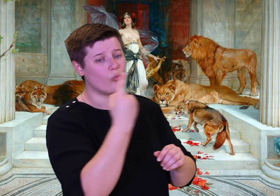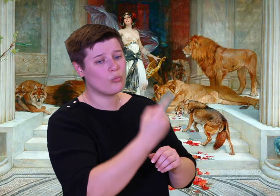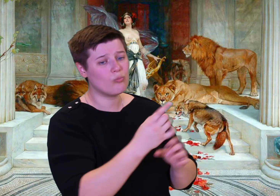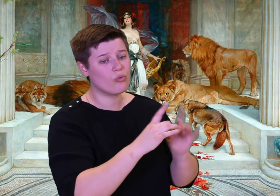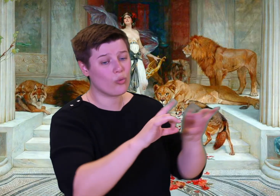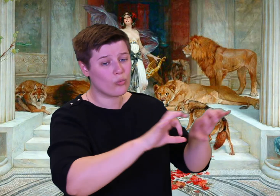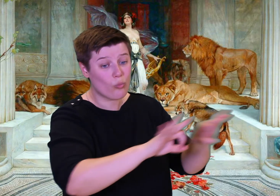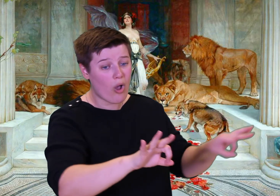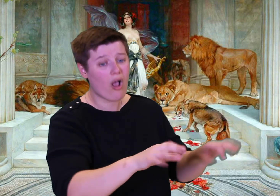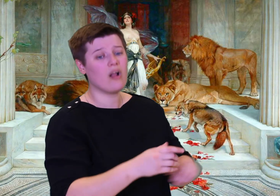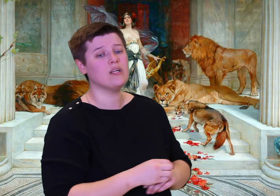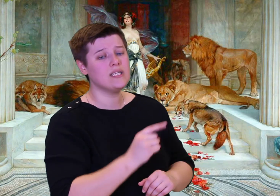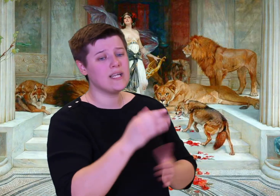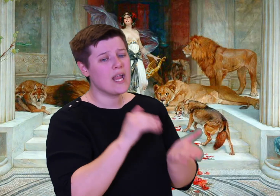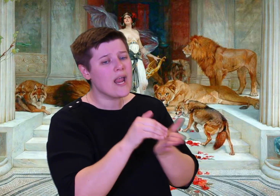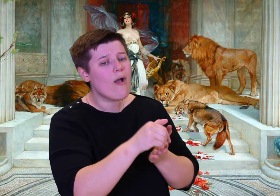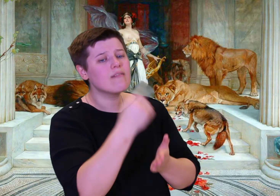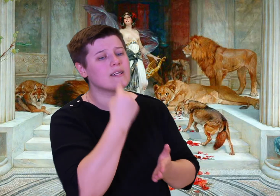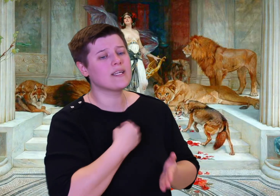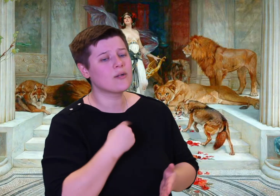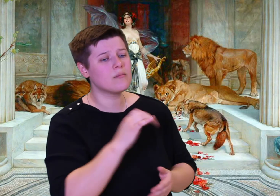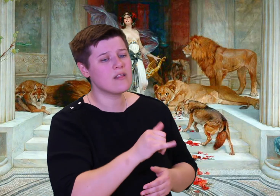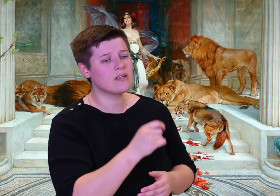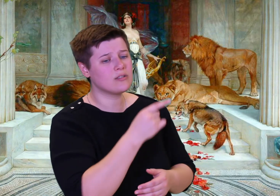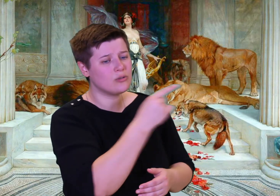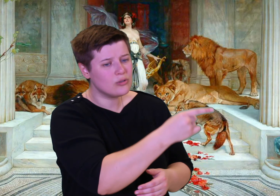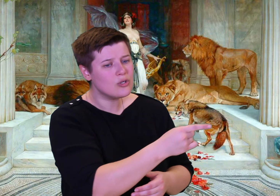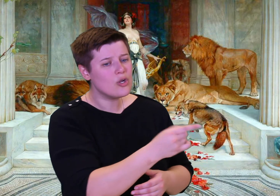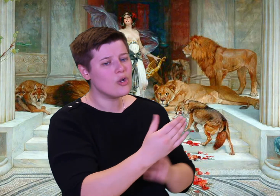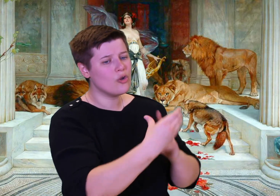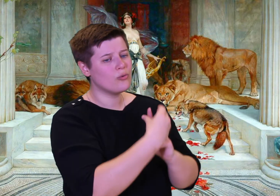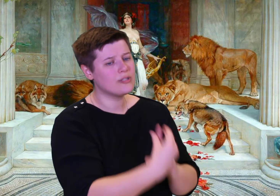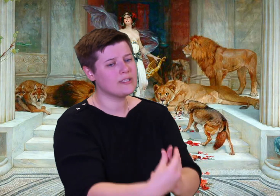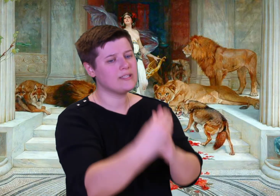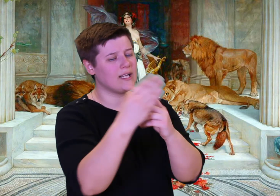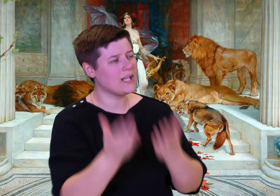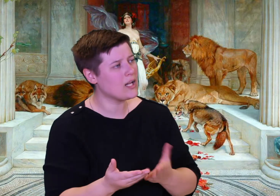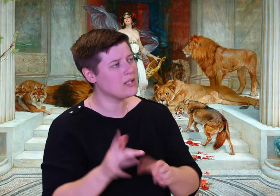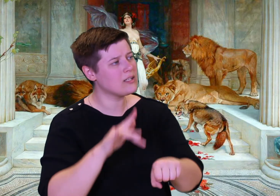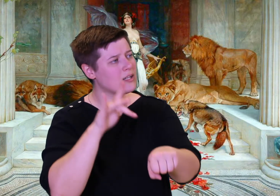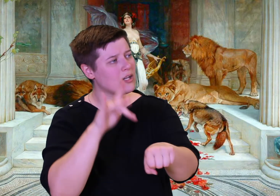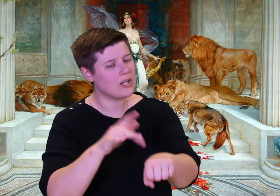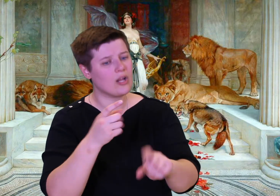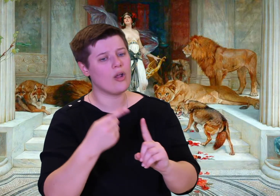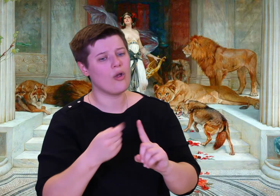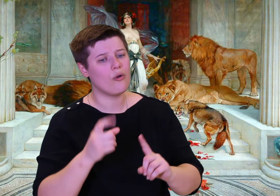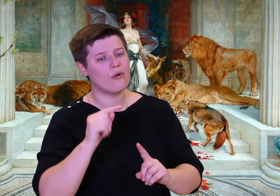by my thigh and leapt at her as if I meant to kill her. She screamed and ducked beneath